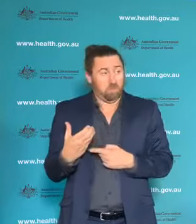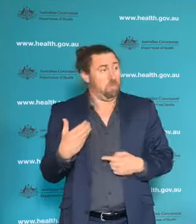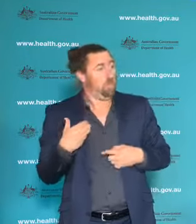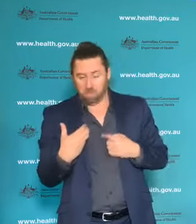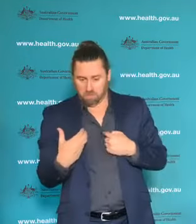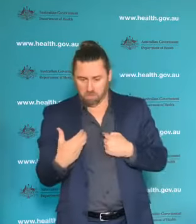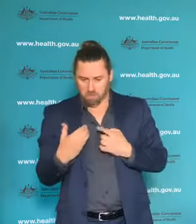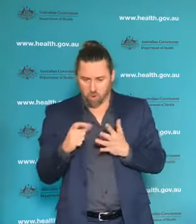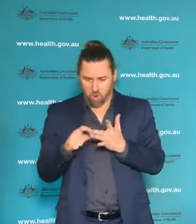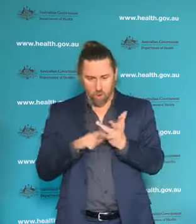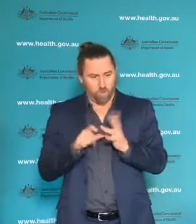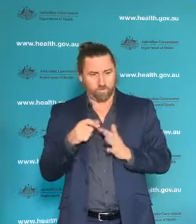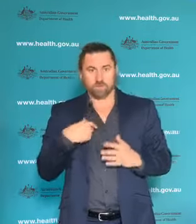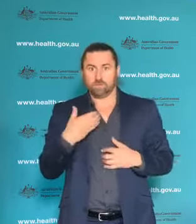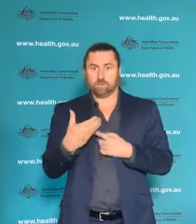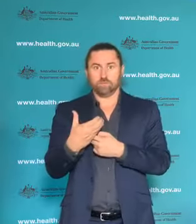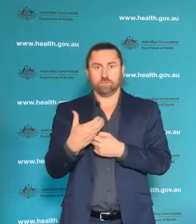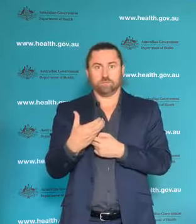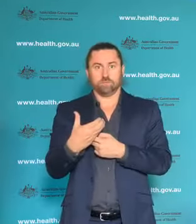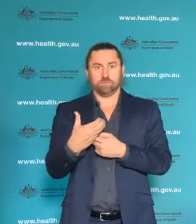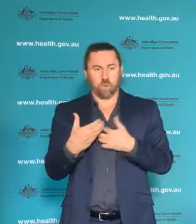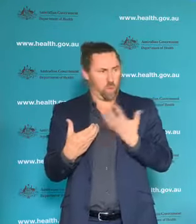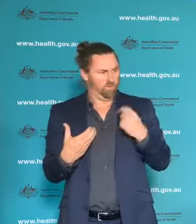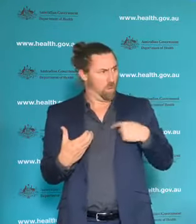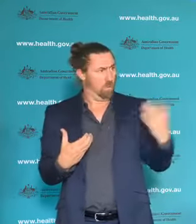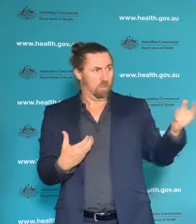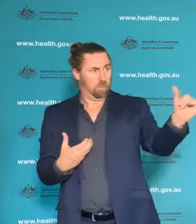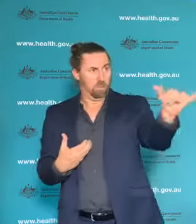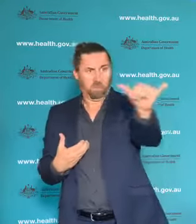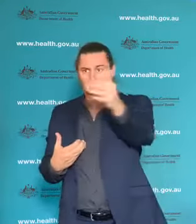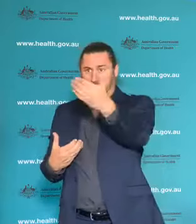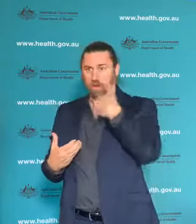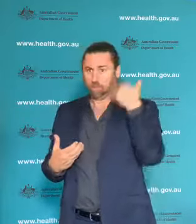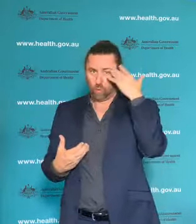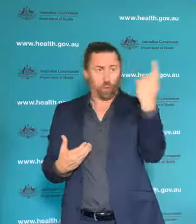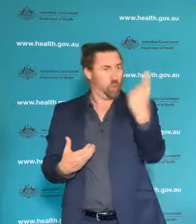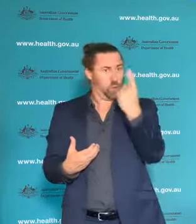by working through the contacts on their phone with the COVIDSafe app